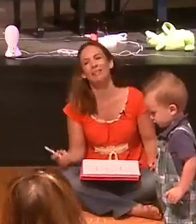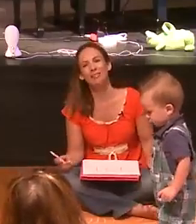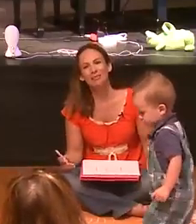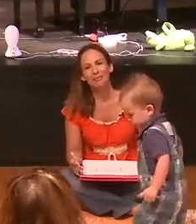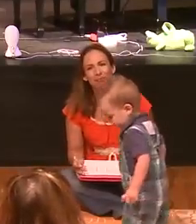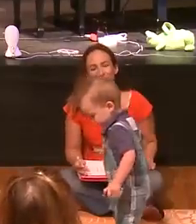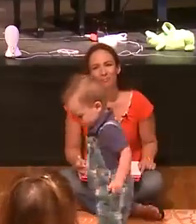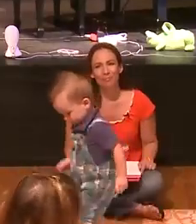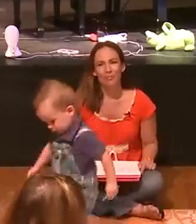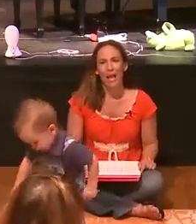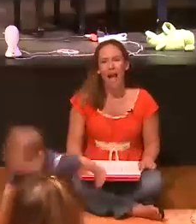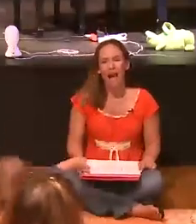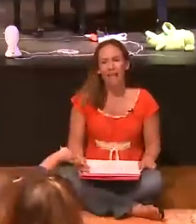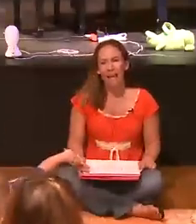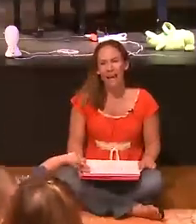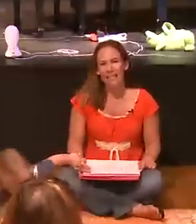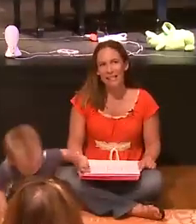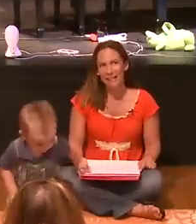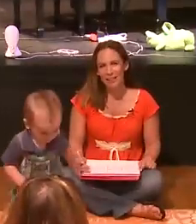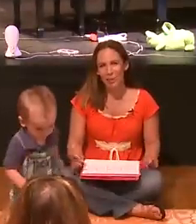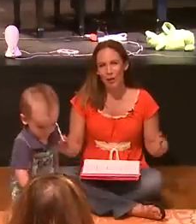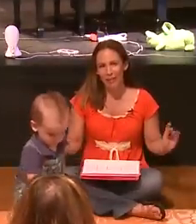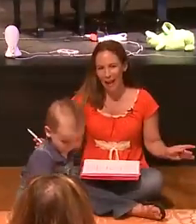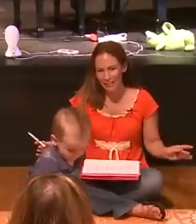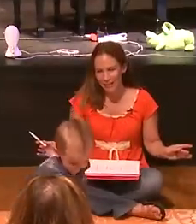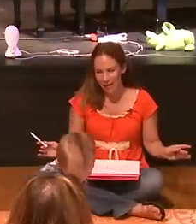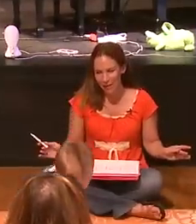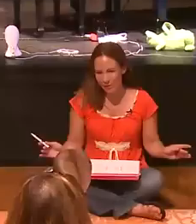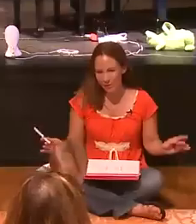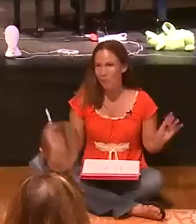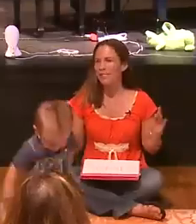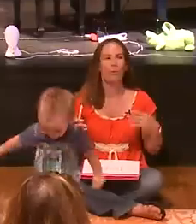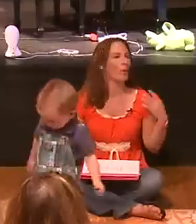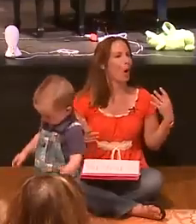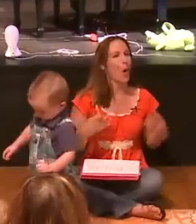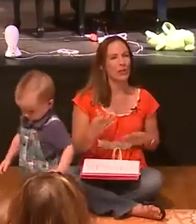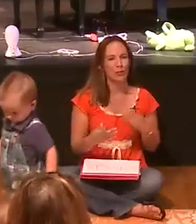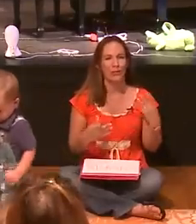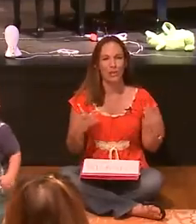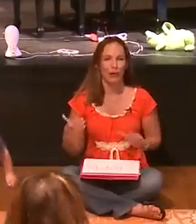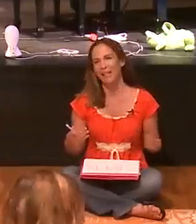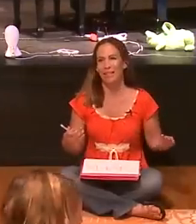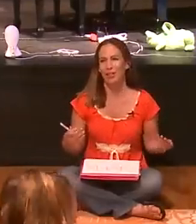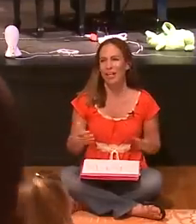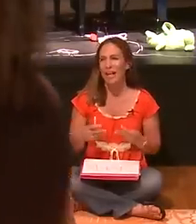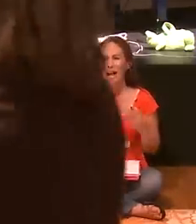And also the outfit that you wear. You wear the same thing. Yeah. I decided not to wear that, but I still went with orange for some recognition.